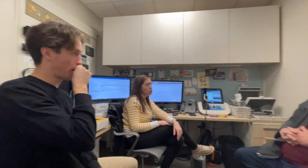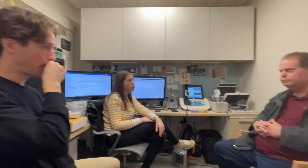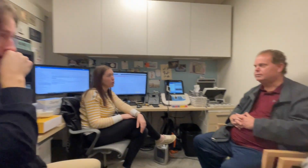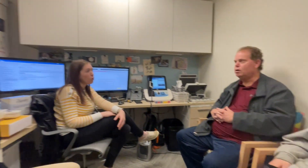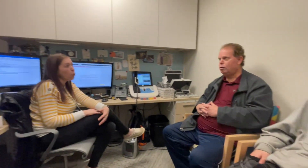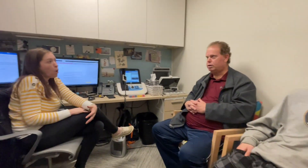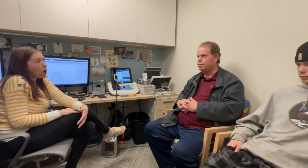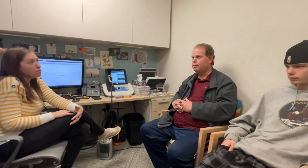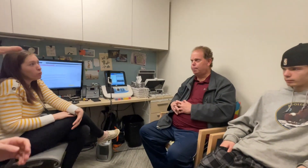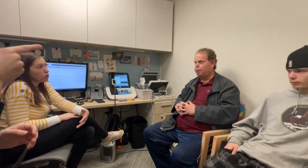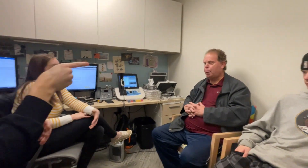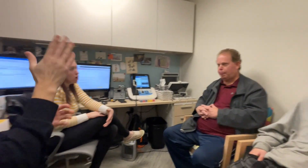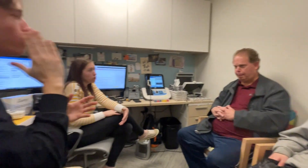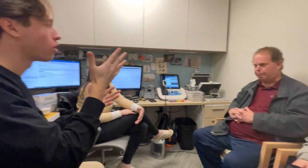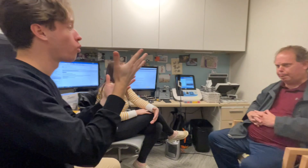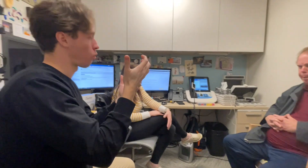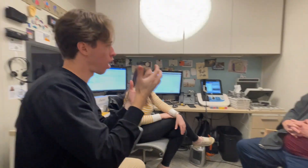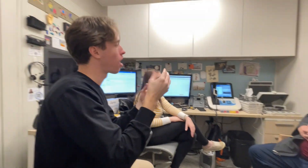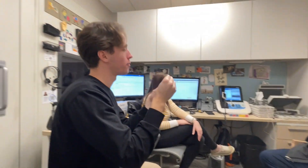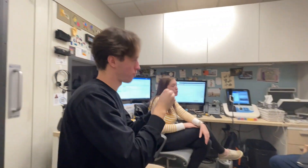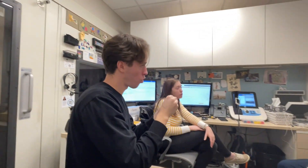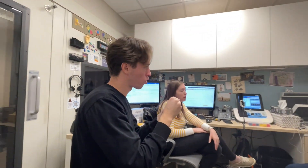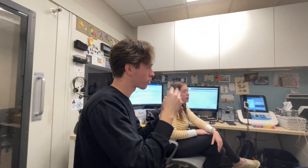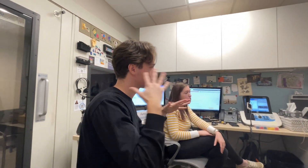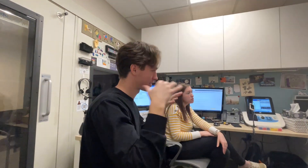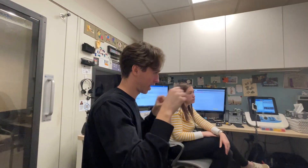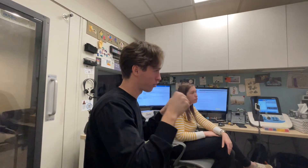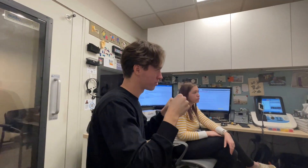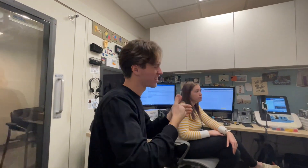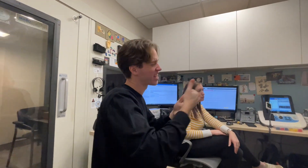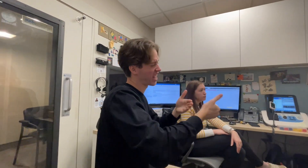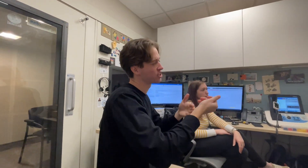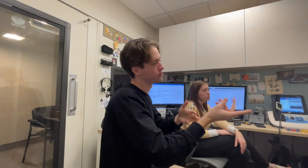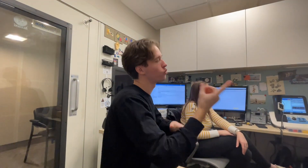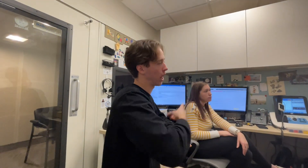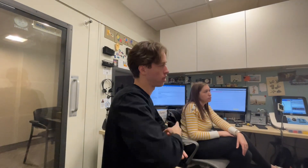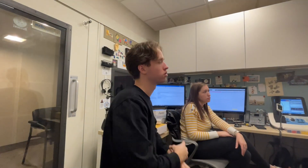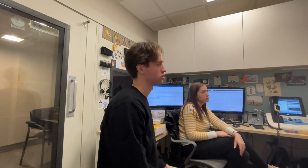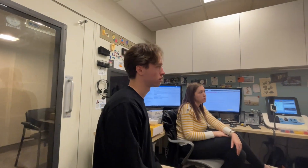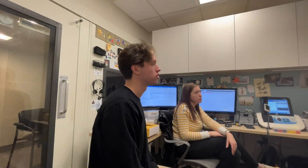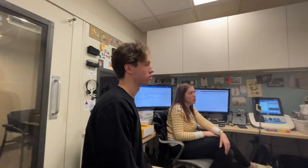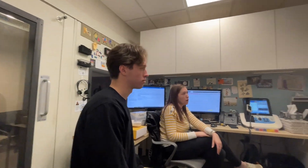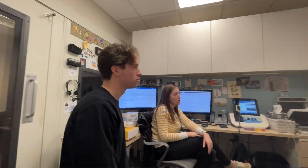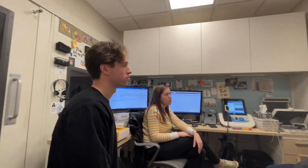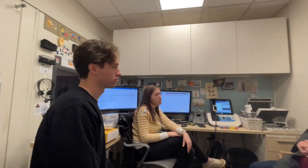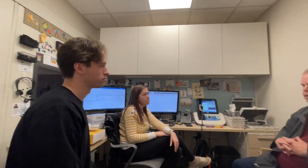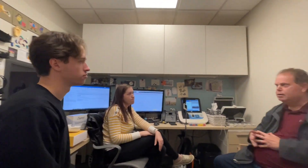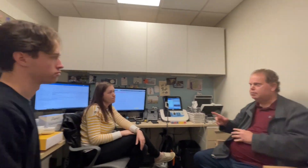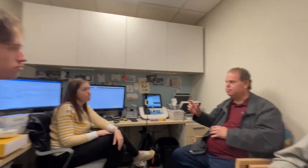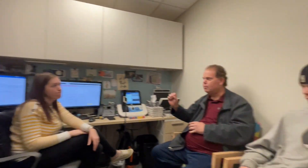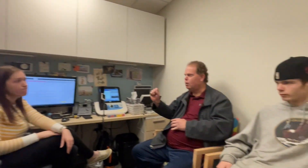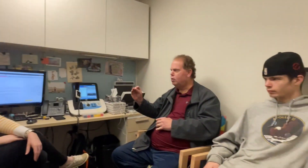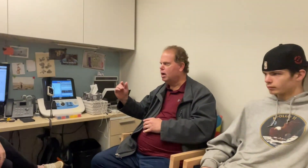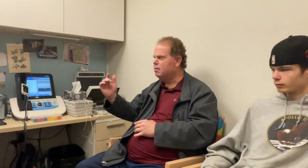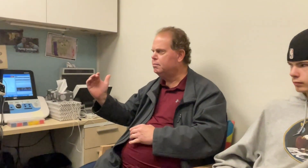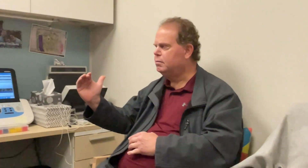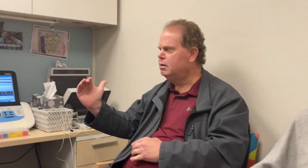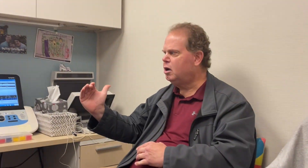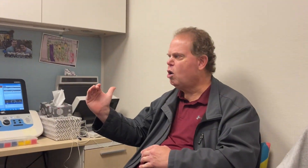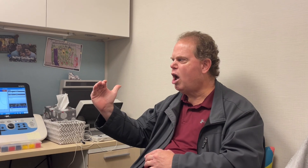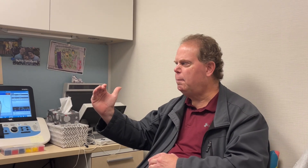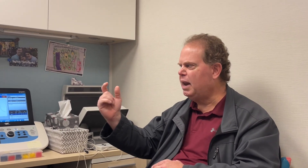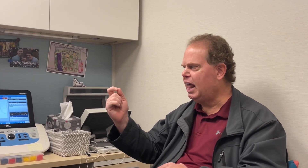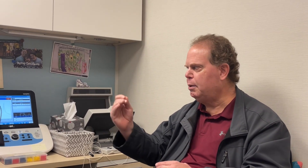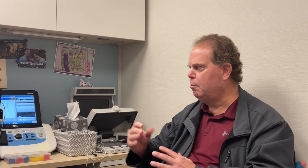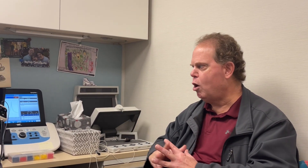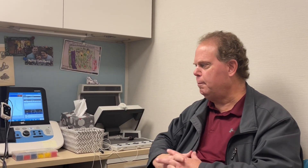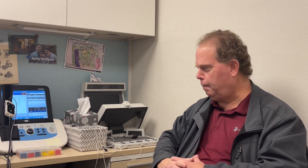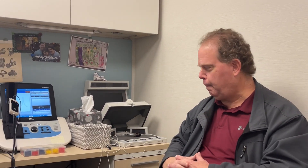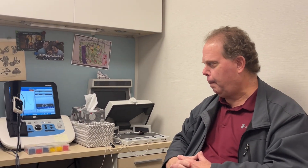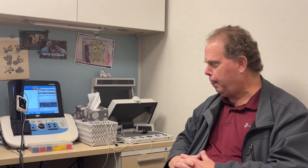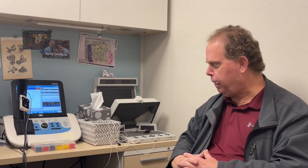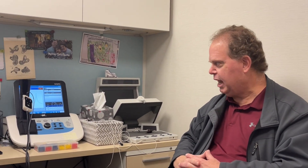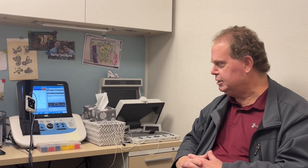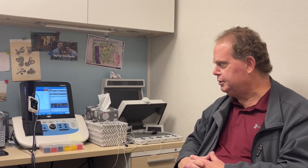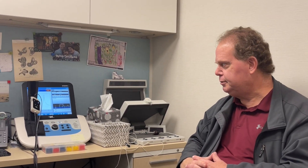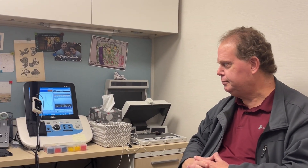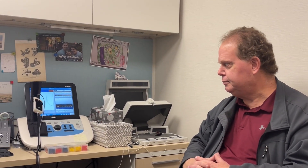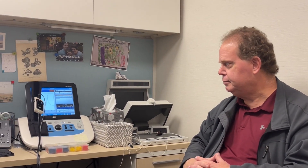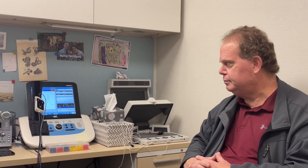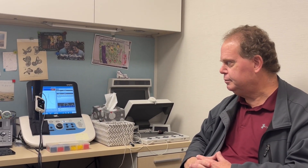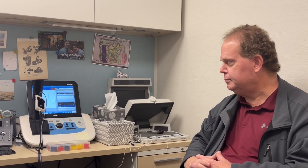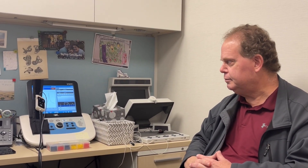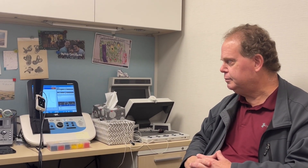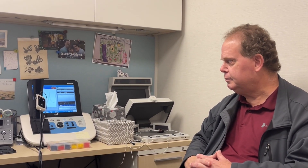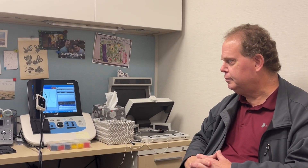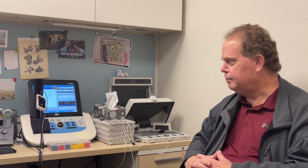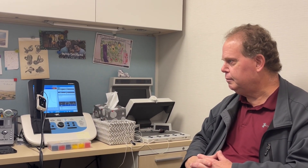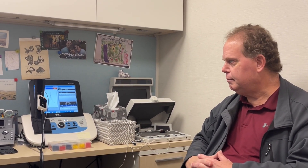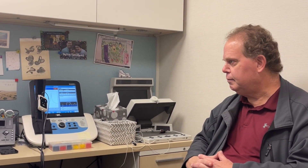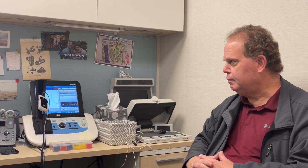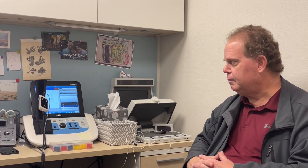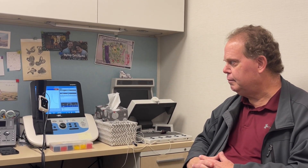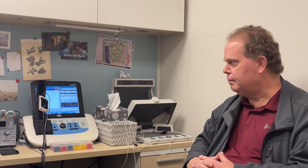you're going to want more volume over the next few days okay okay go up a little bit more up and